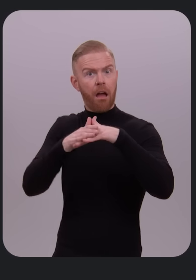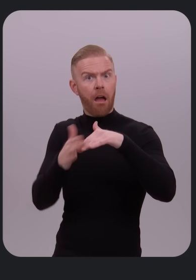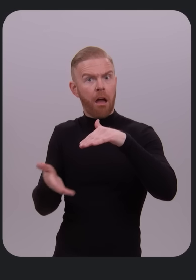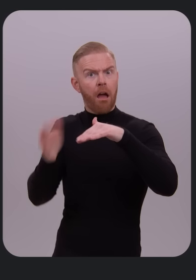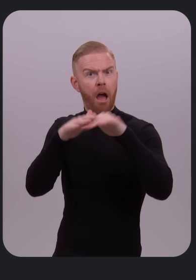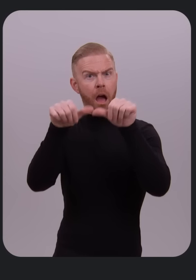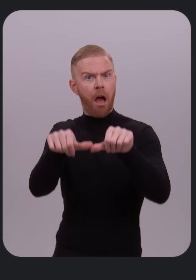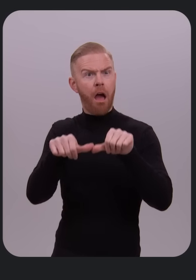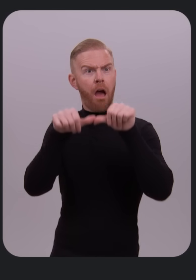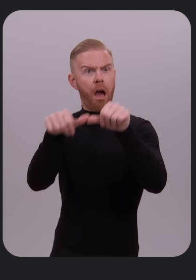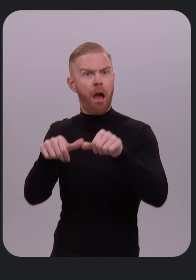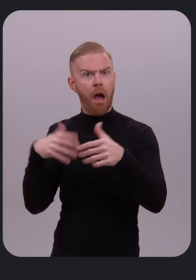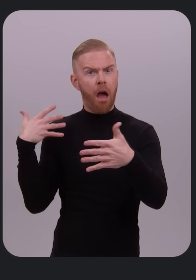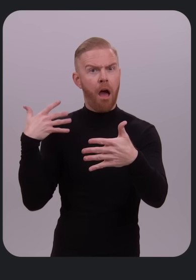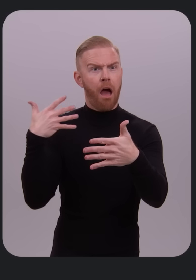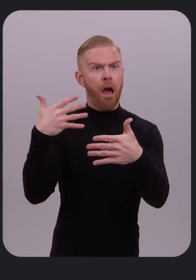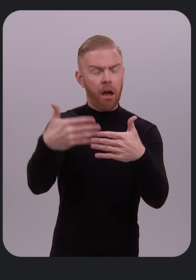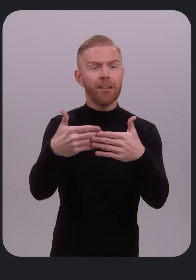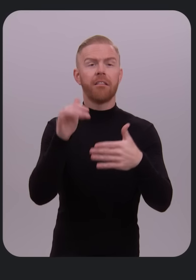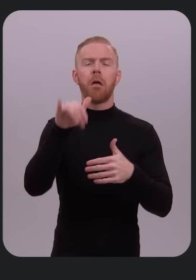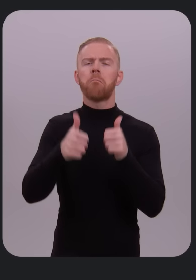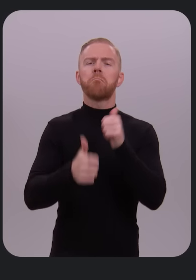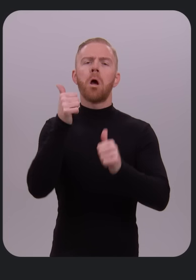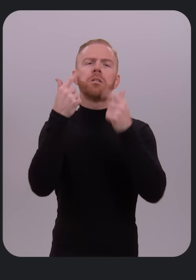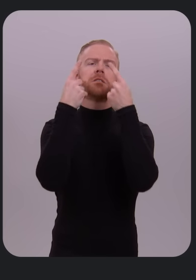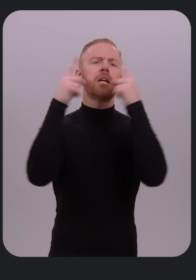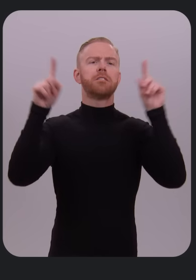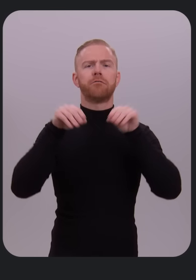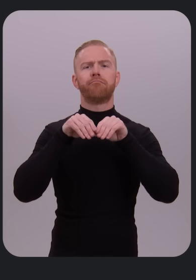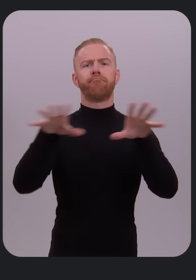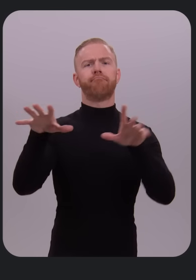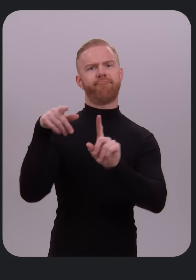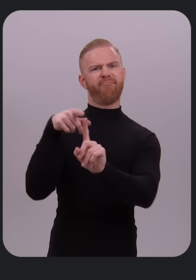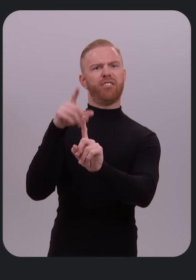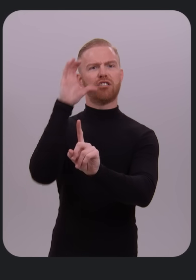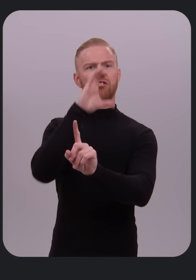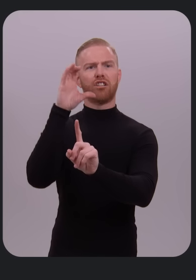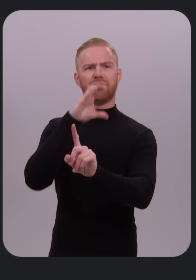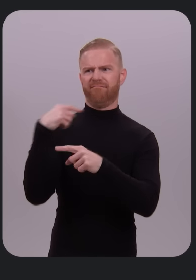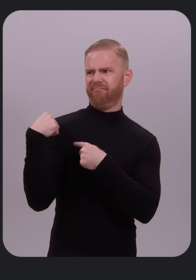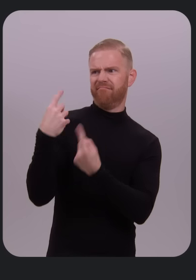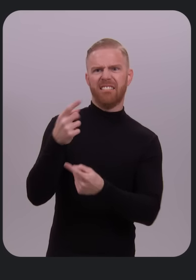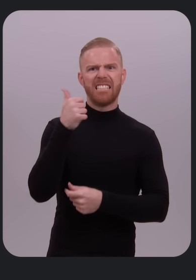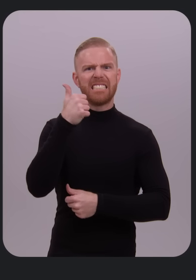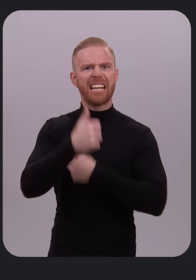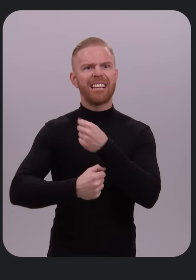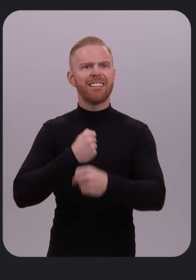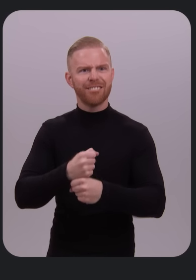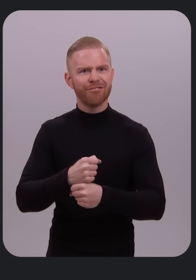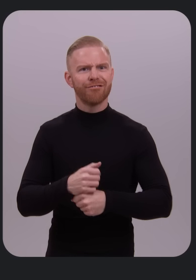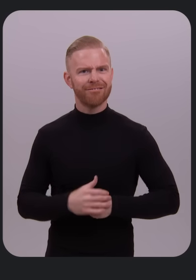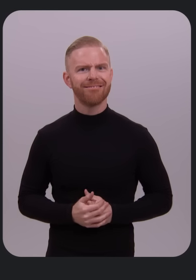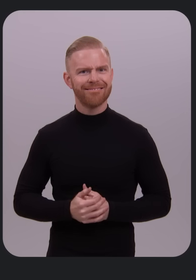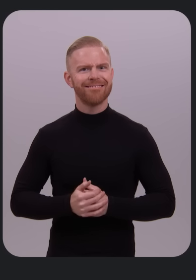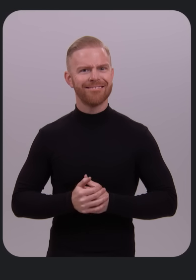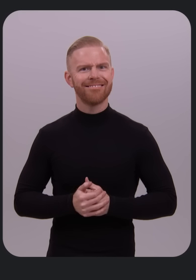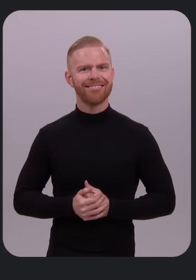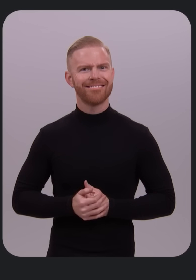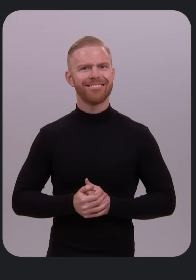It's one of the most successful launches in Search in the past decade. AI--